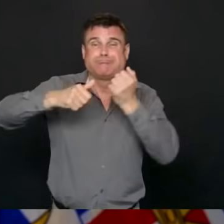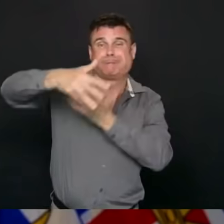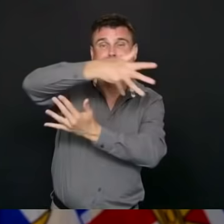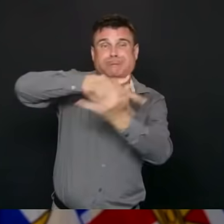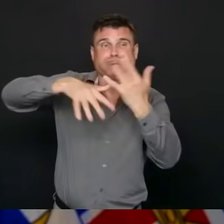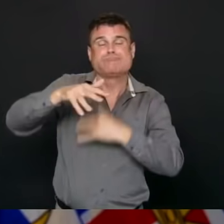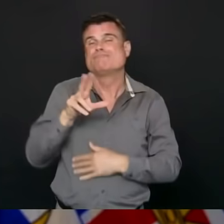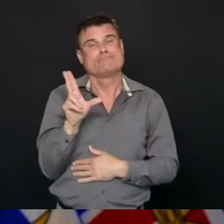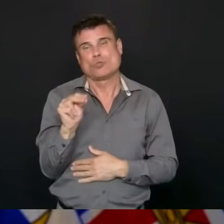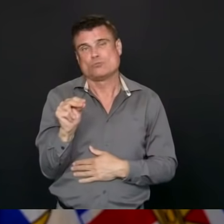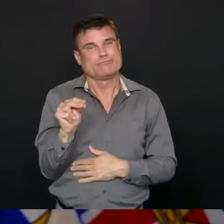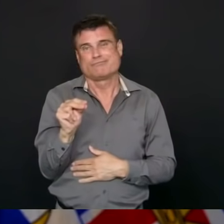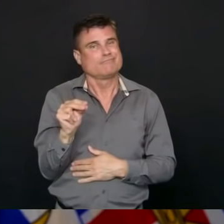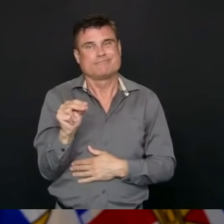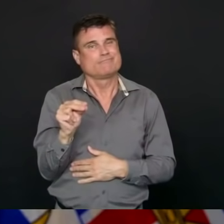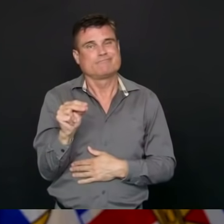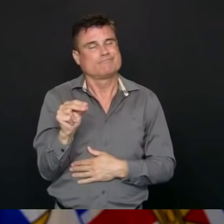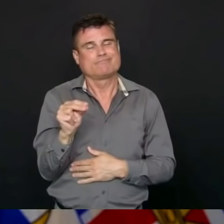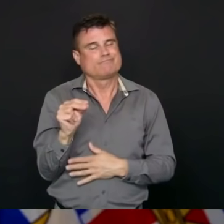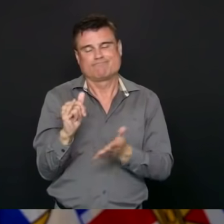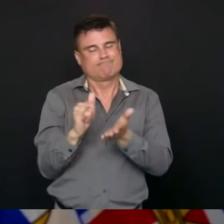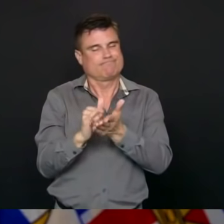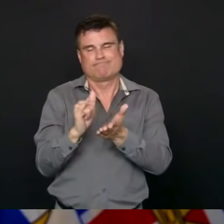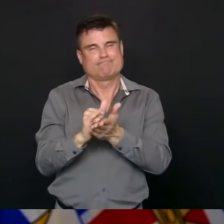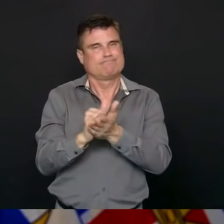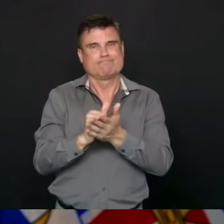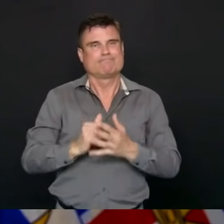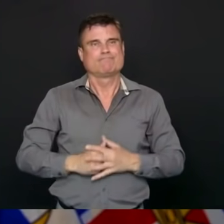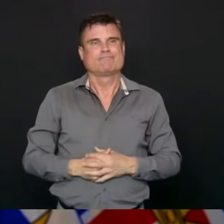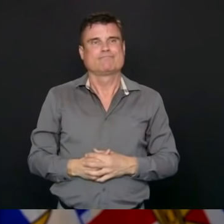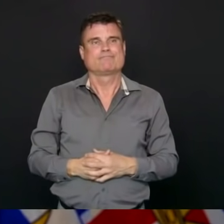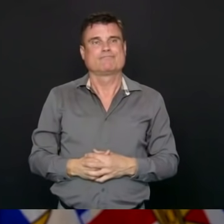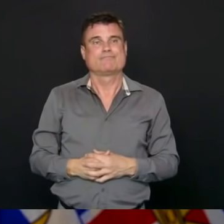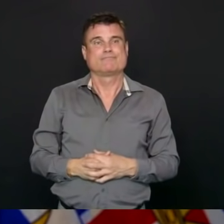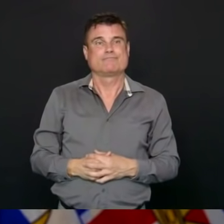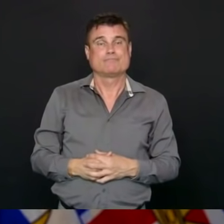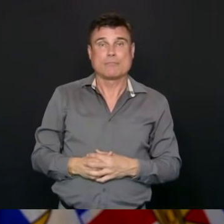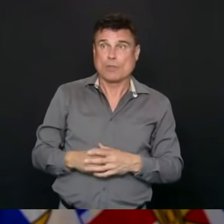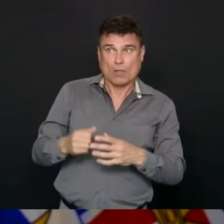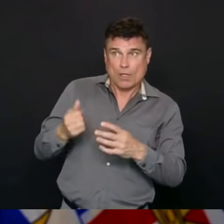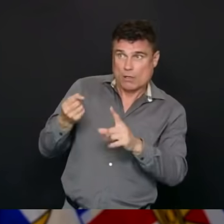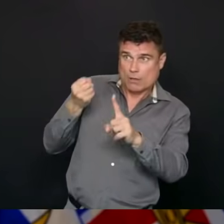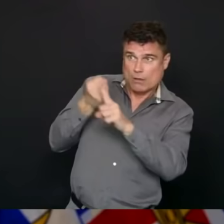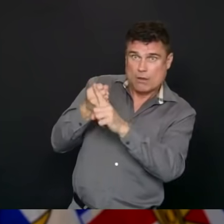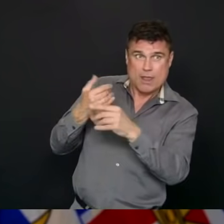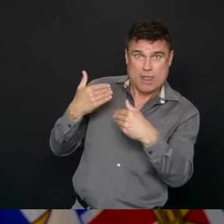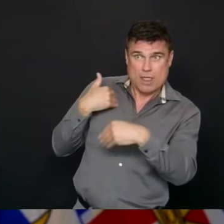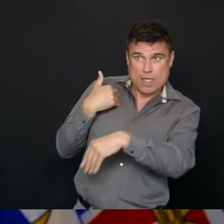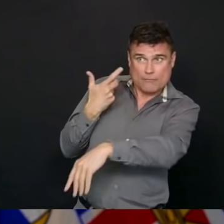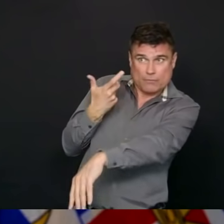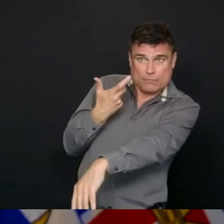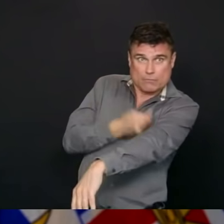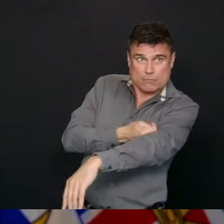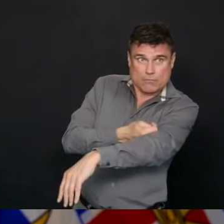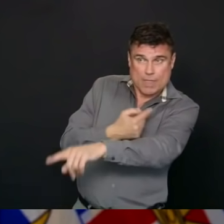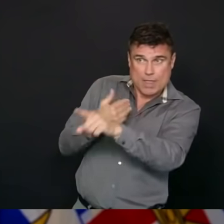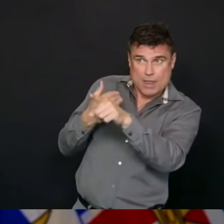I hope we have a vaccine rapidly and as we learn more about this virus we will get back to that type of contact as soon as we can.